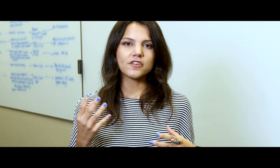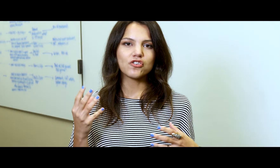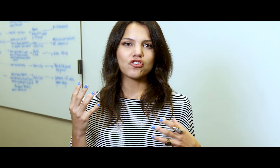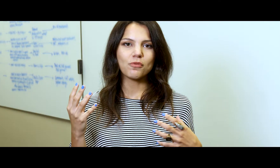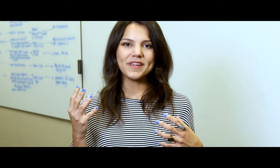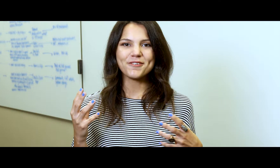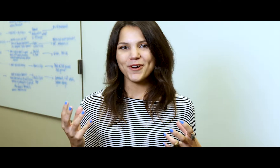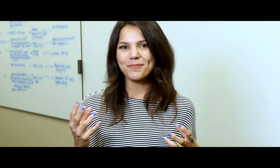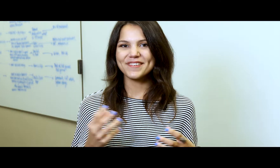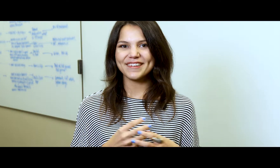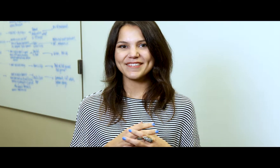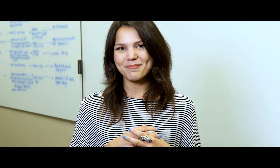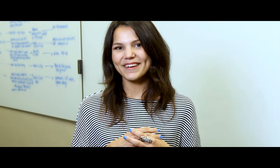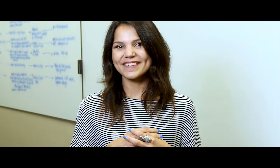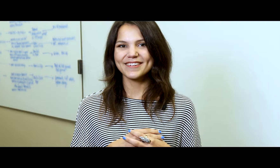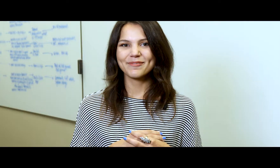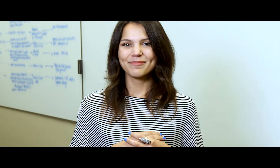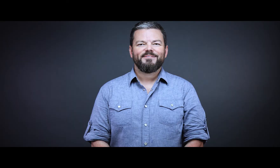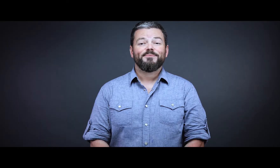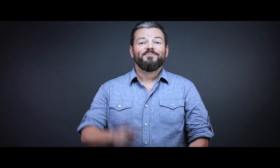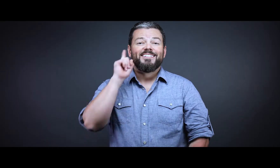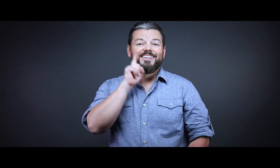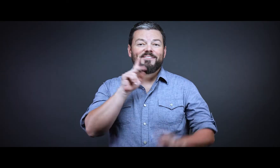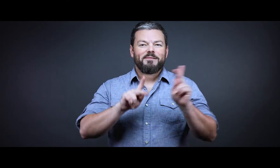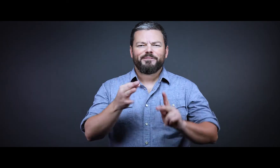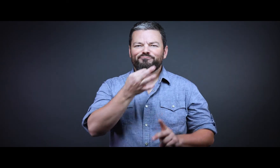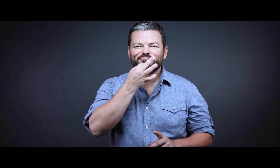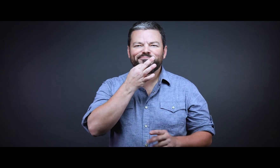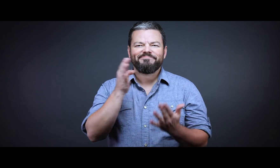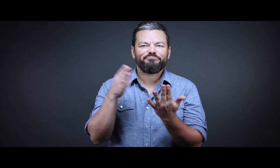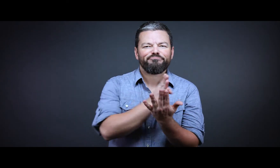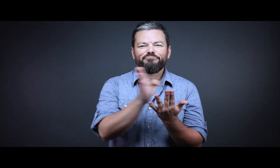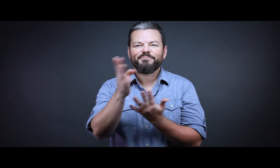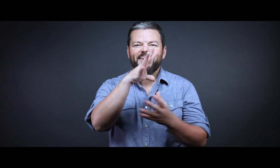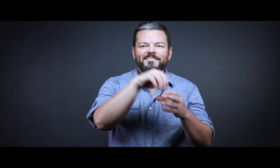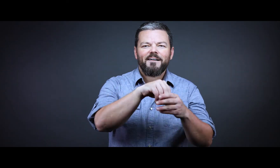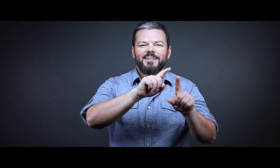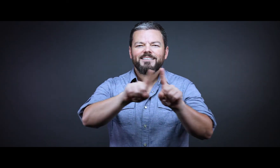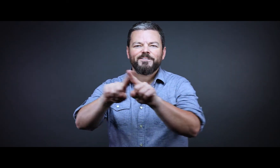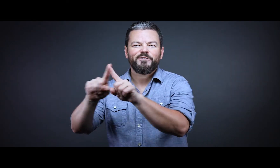and to show me the ropes in some ways. Deaf people are finding ways to insert themselves